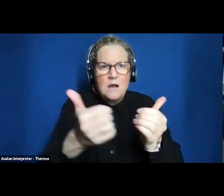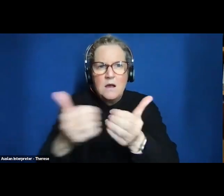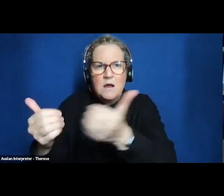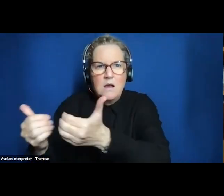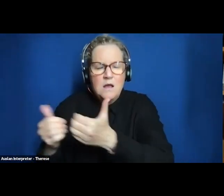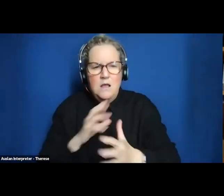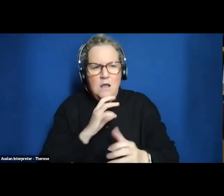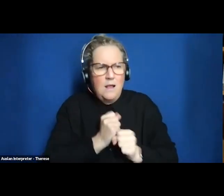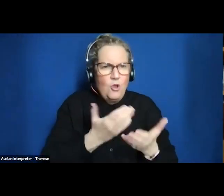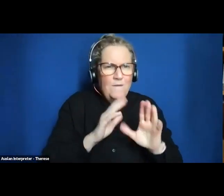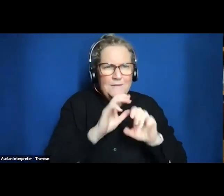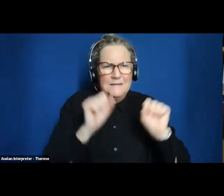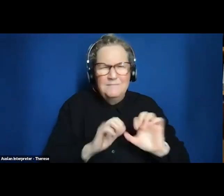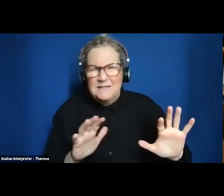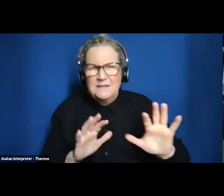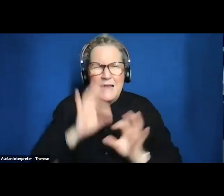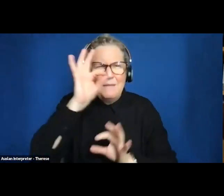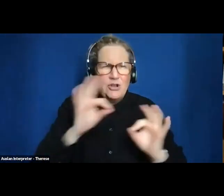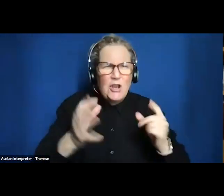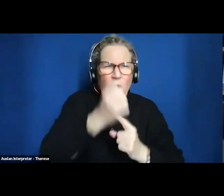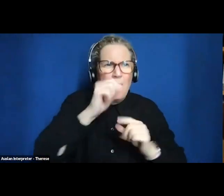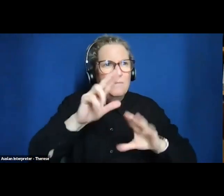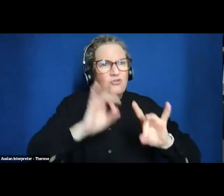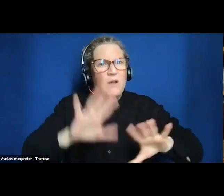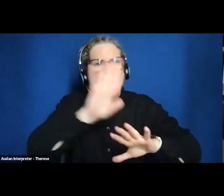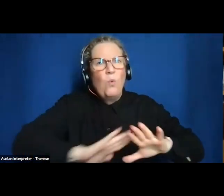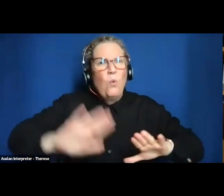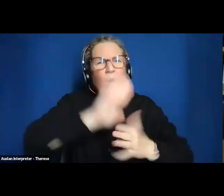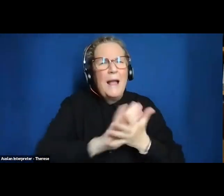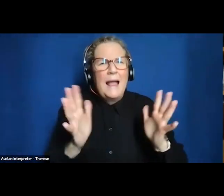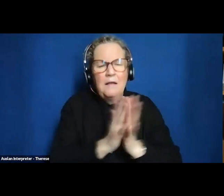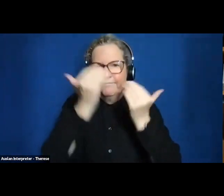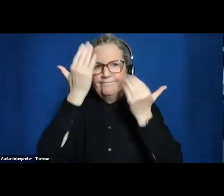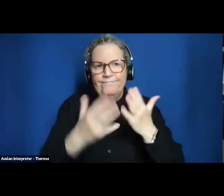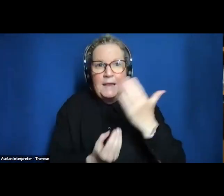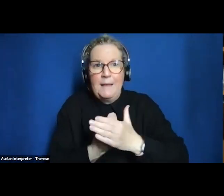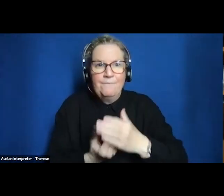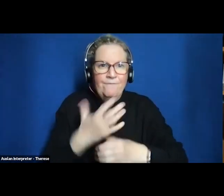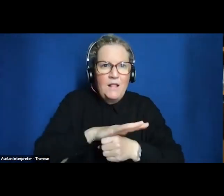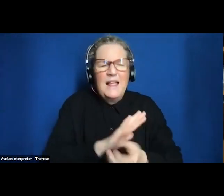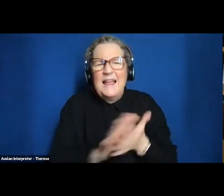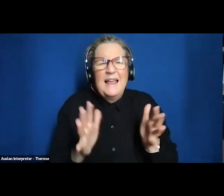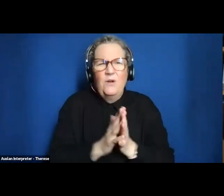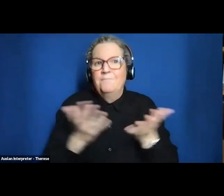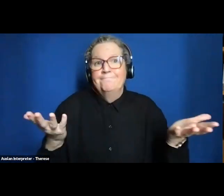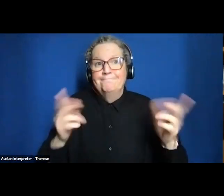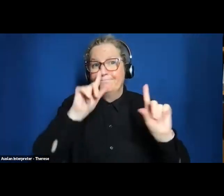and that's very hard to measure outcomes nationally and fix the gaps. And so we need to improve the way that governments and service